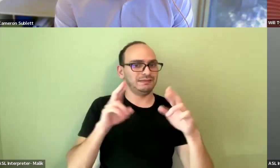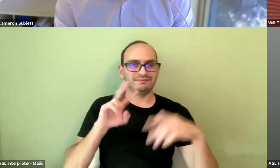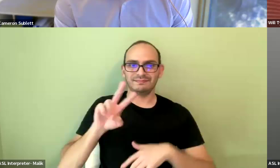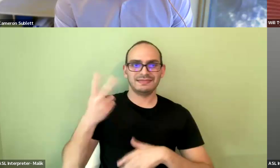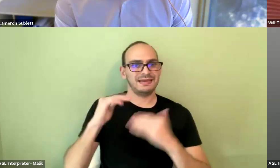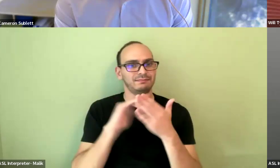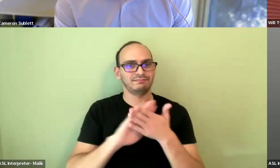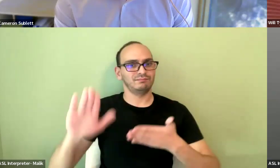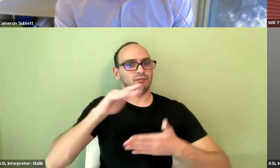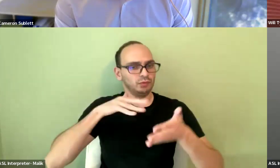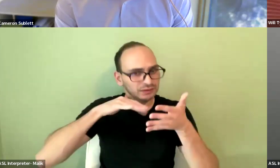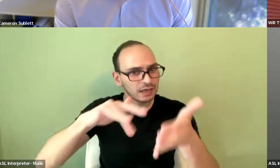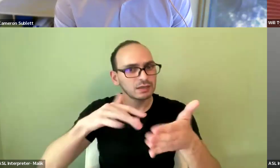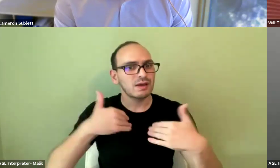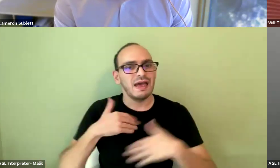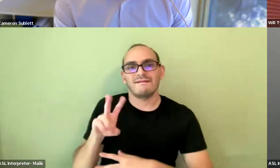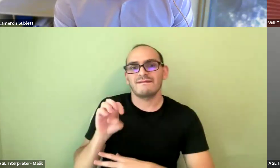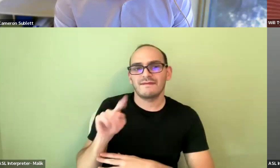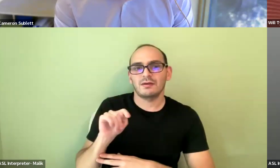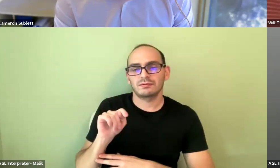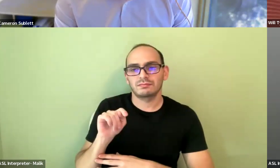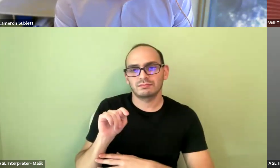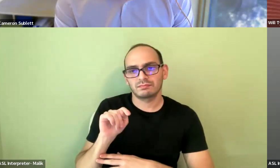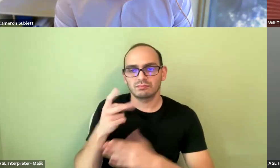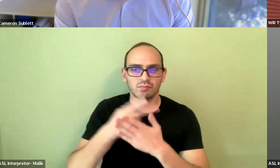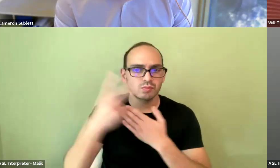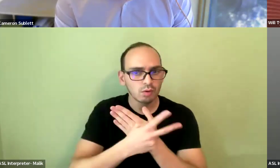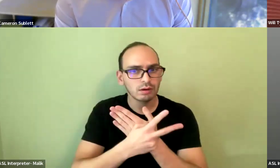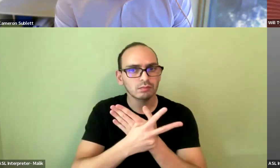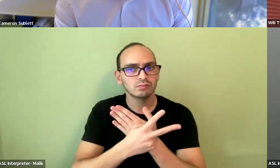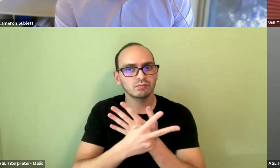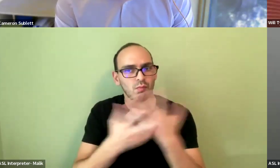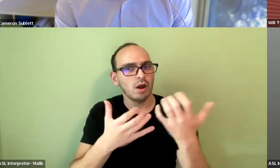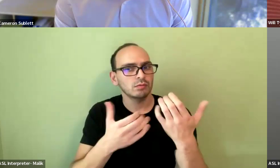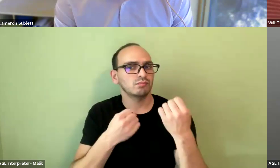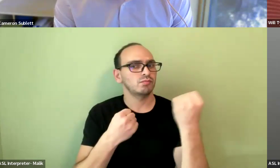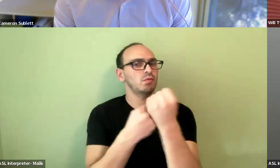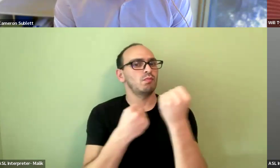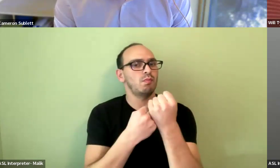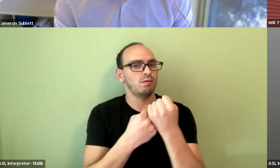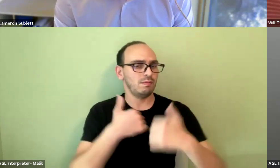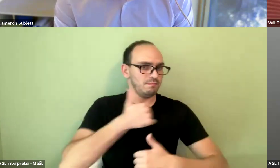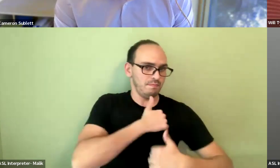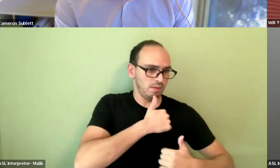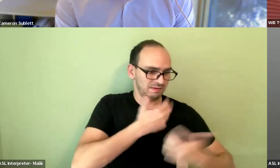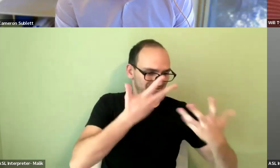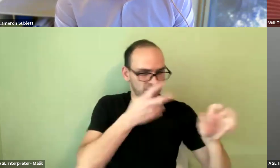And we have a veterans upward bound program that is seeking to support students after they transition out of the military.